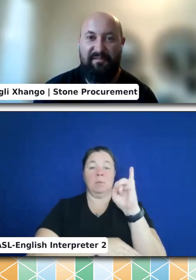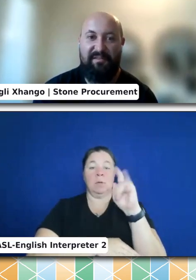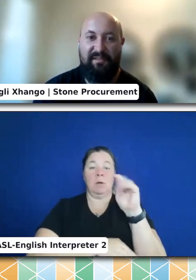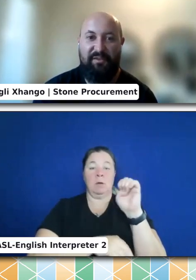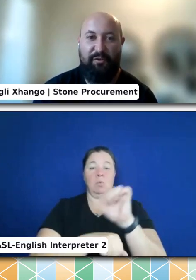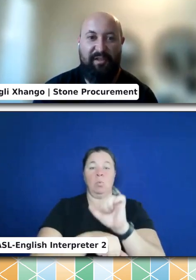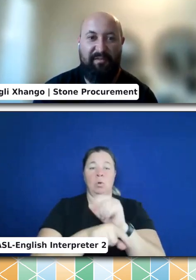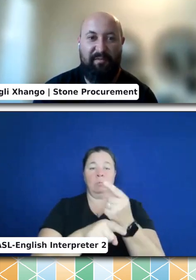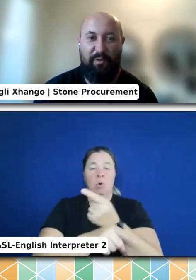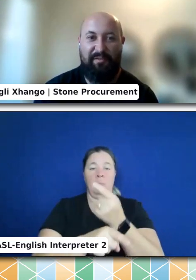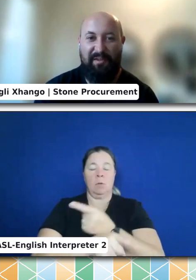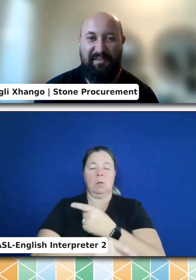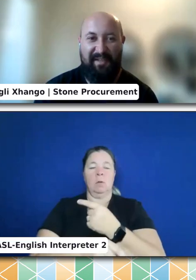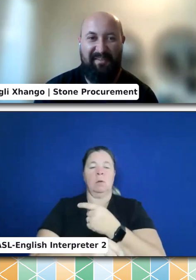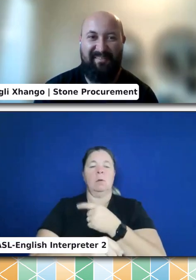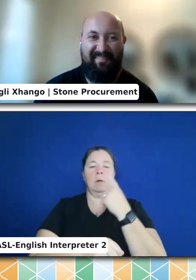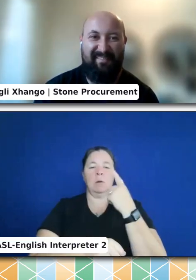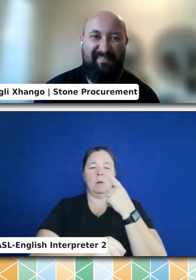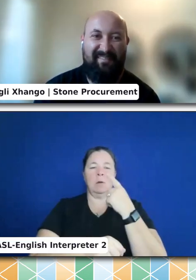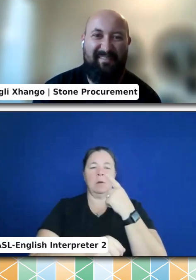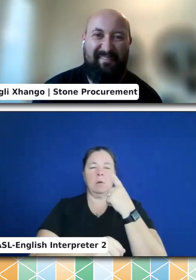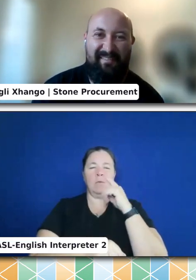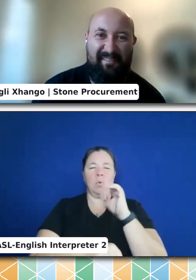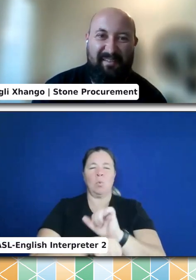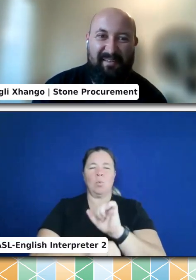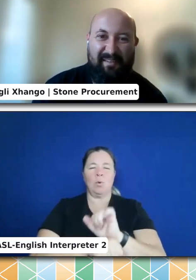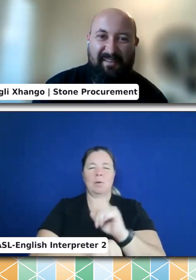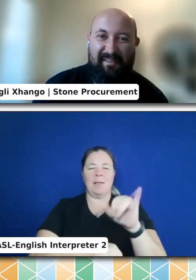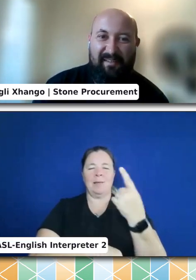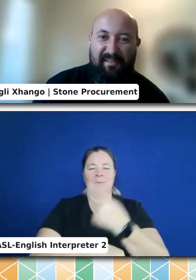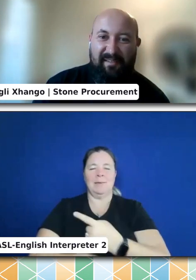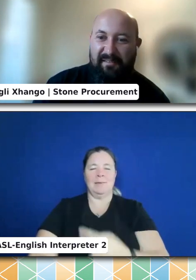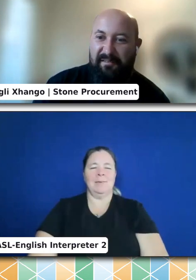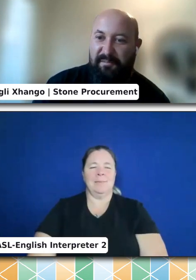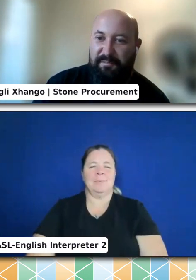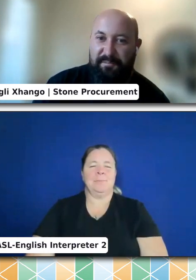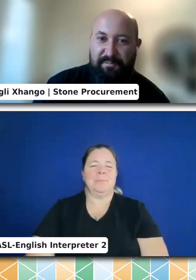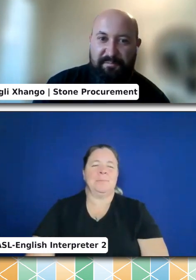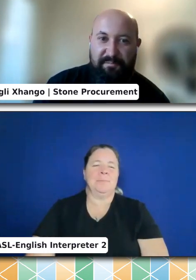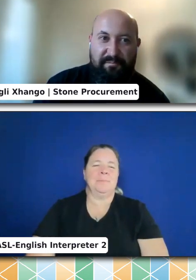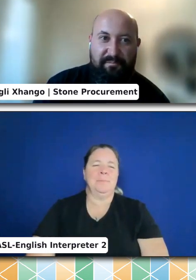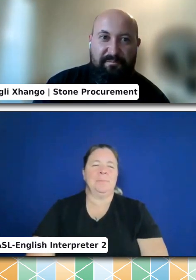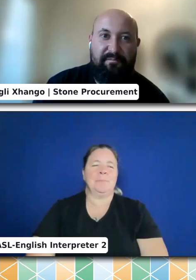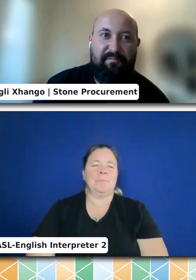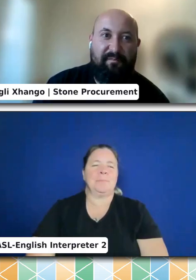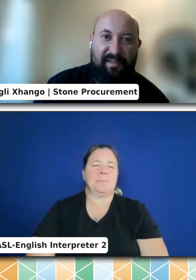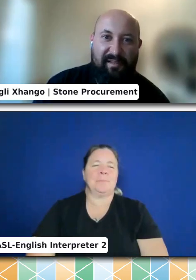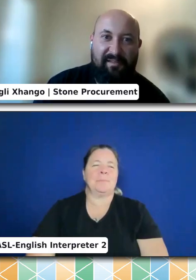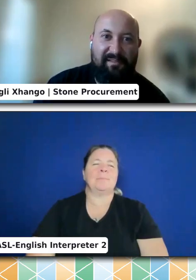Good enough work for the day.